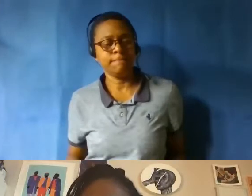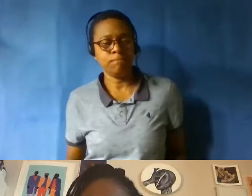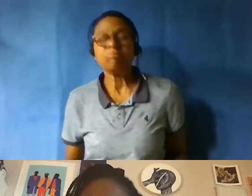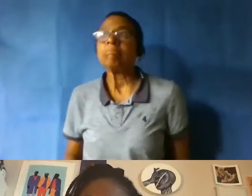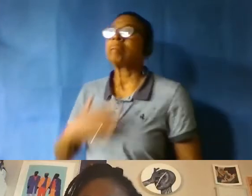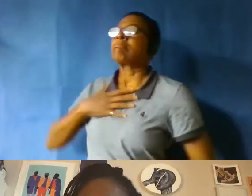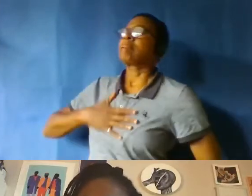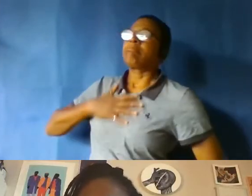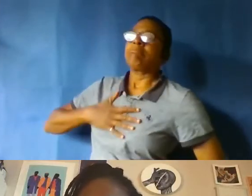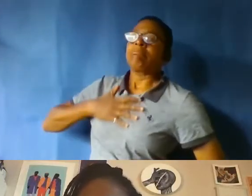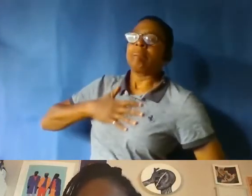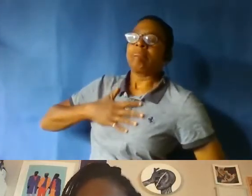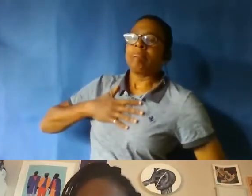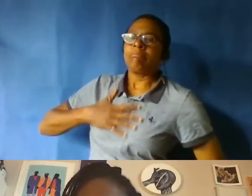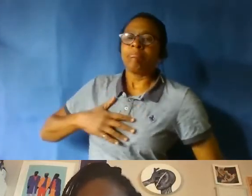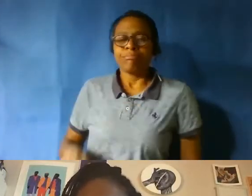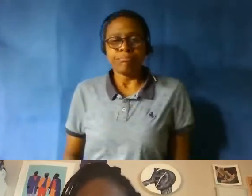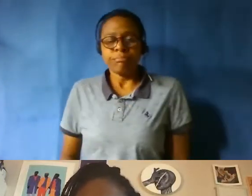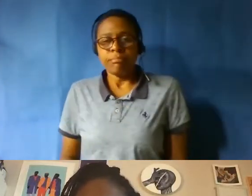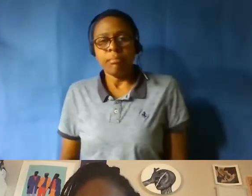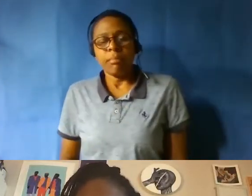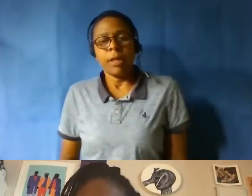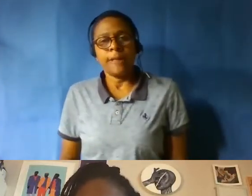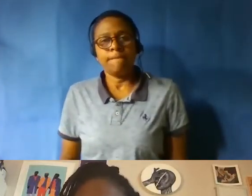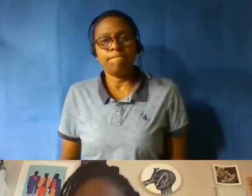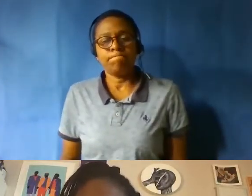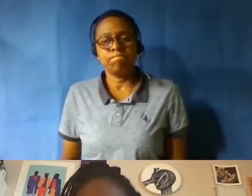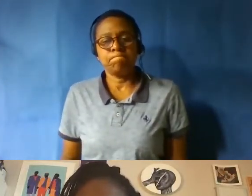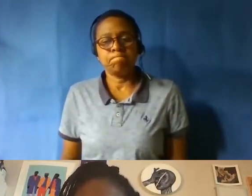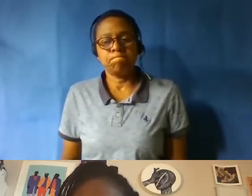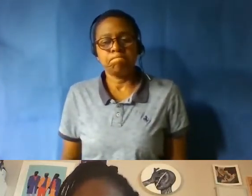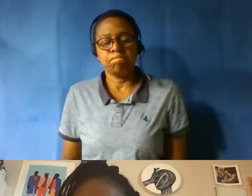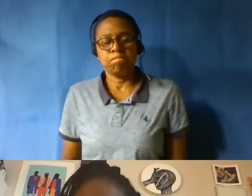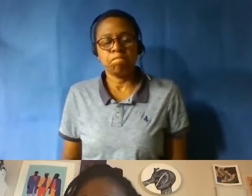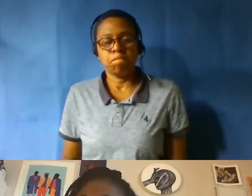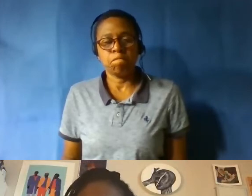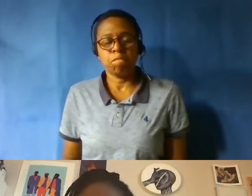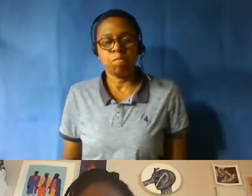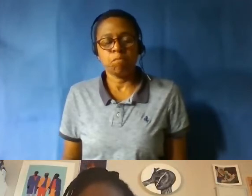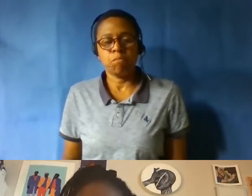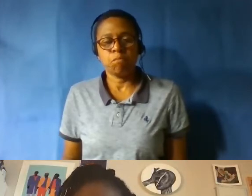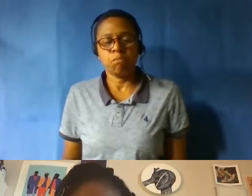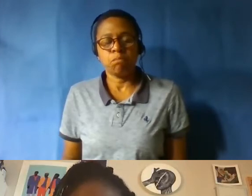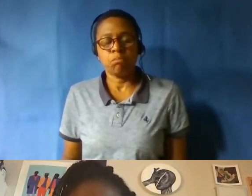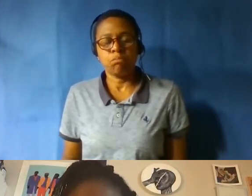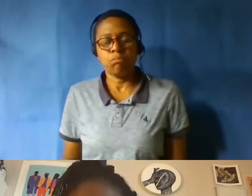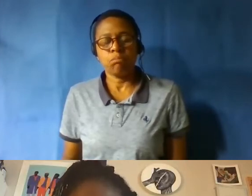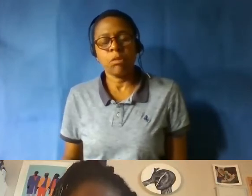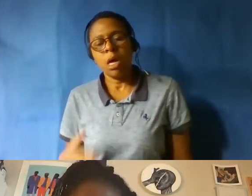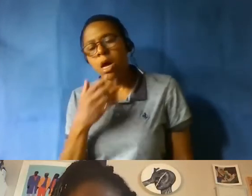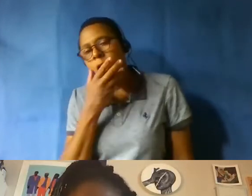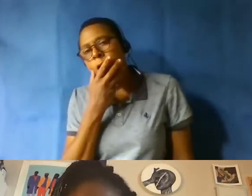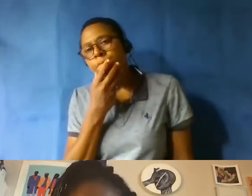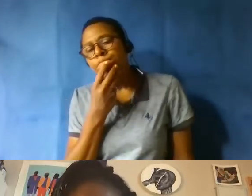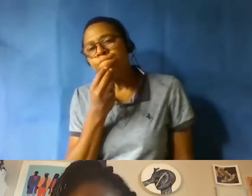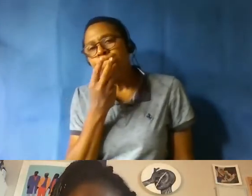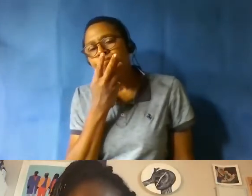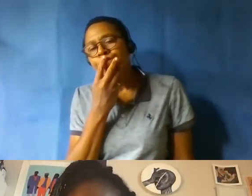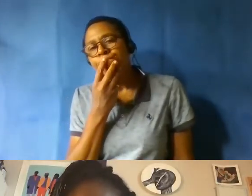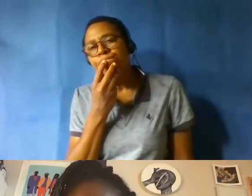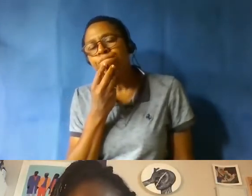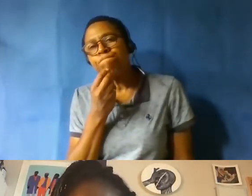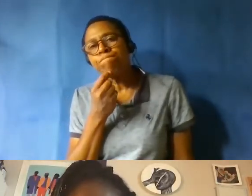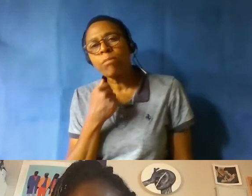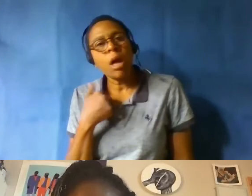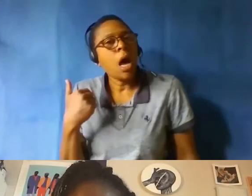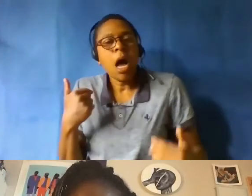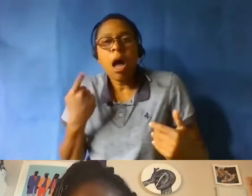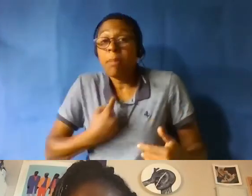think that in terms of and the I mean I can't I can't pretend to know coming